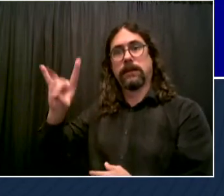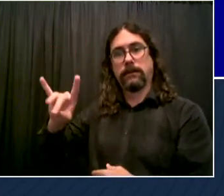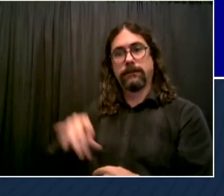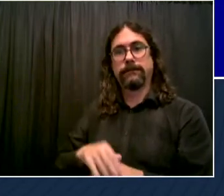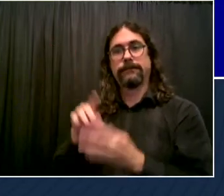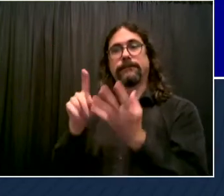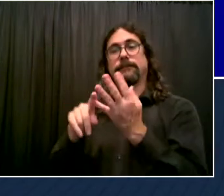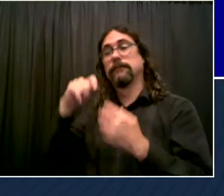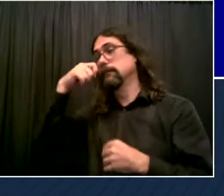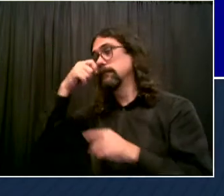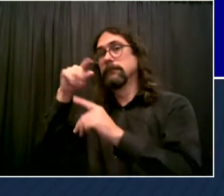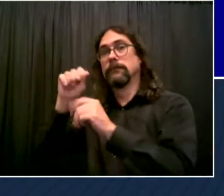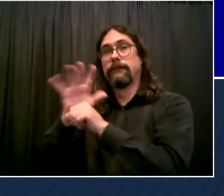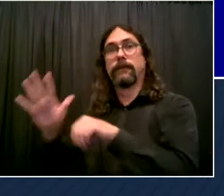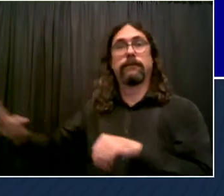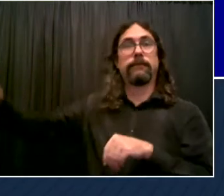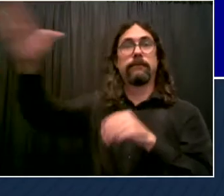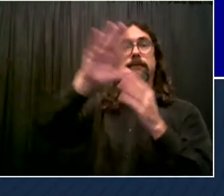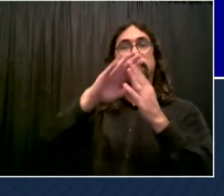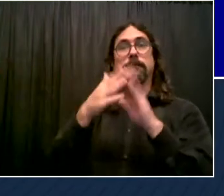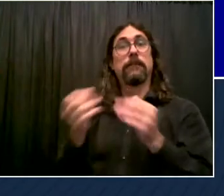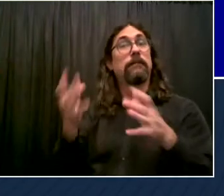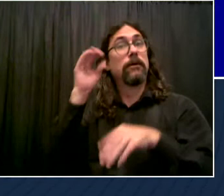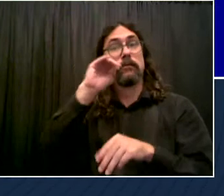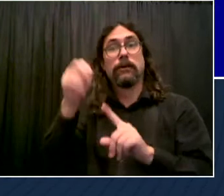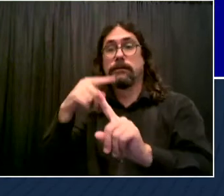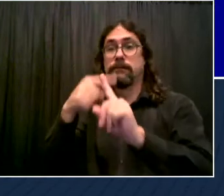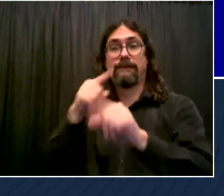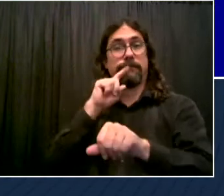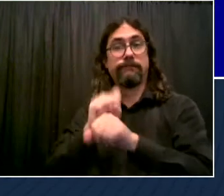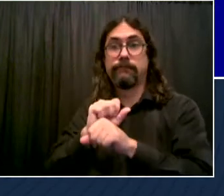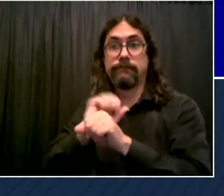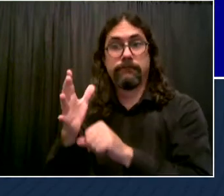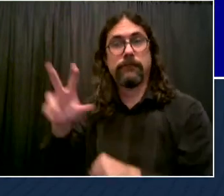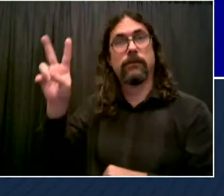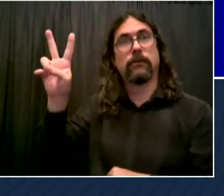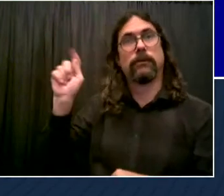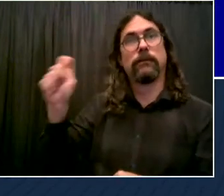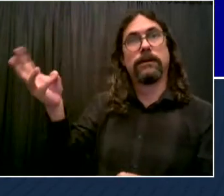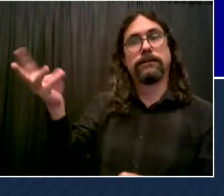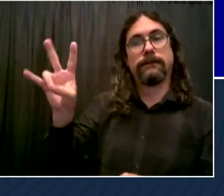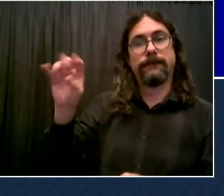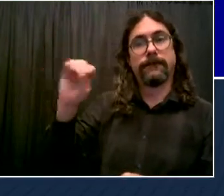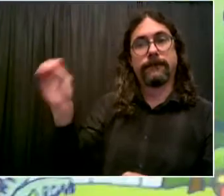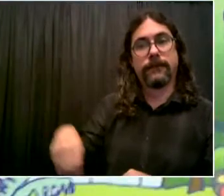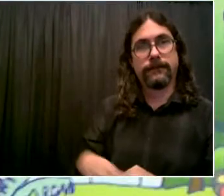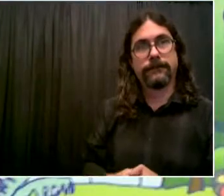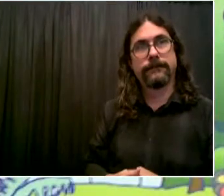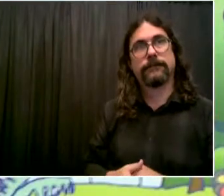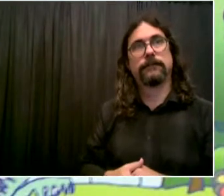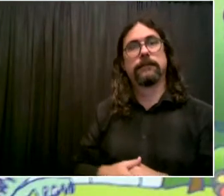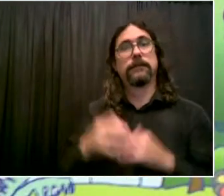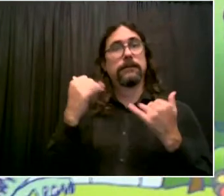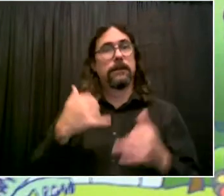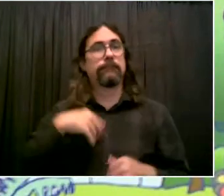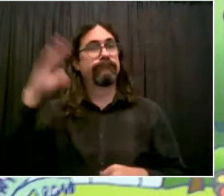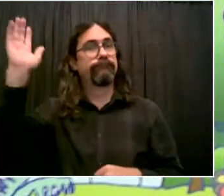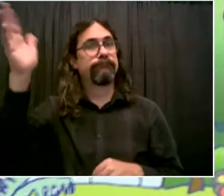NUMBETWR O NEW REPORTED CASES ON A SEVEN-DAY AVERAGE, 1008 CASES. NUMBER THREE, PERCENGTAE F O PEOPLE TESTING CITYWIDE POSITIVE, SEVEN-